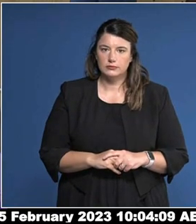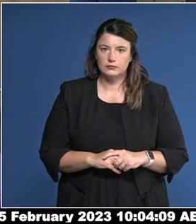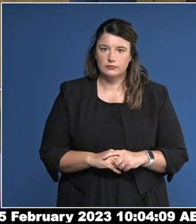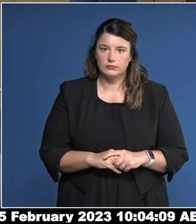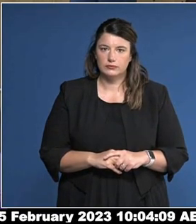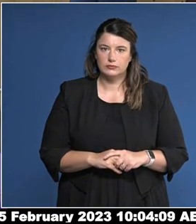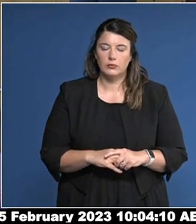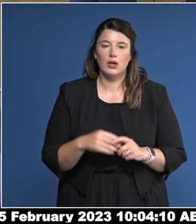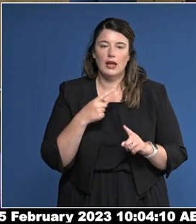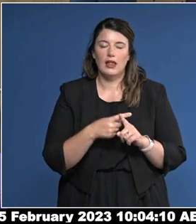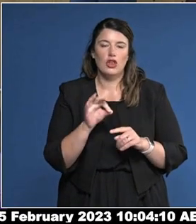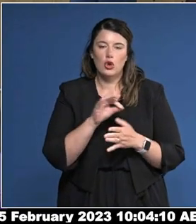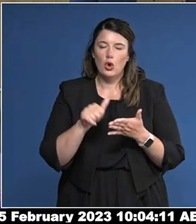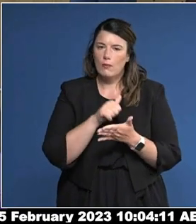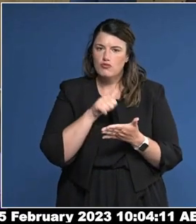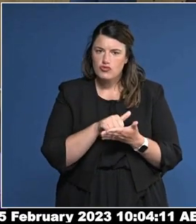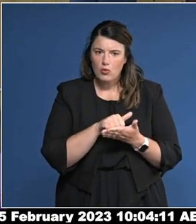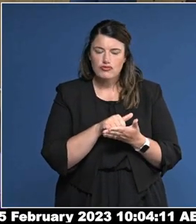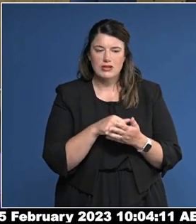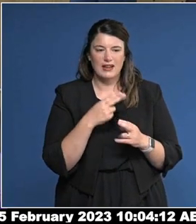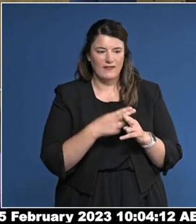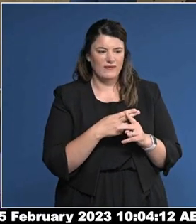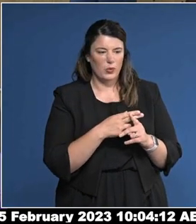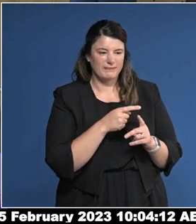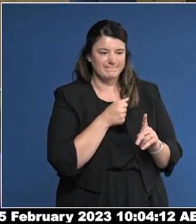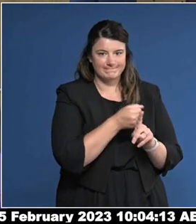accorded to Eliza and other family members.